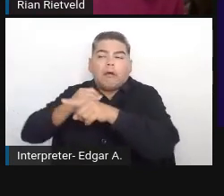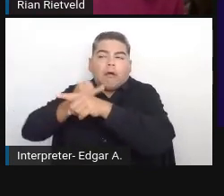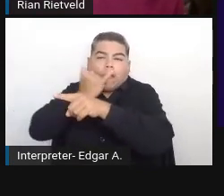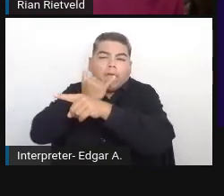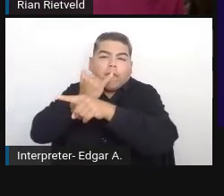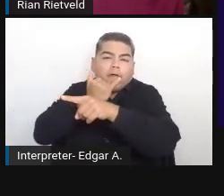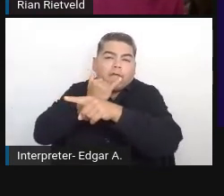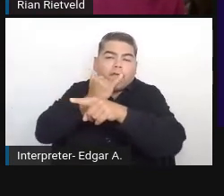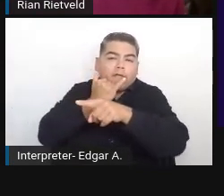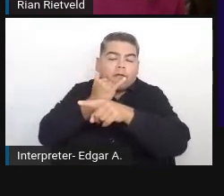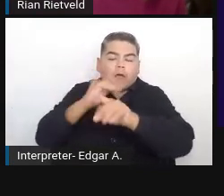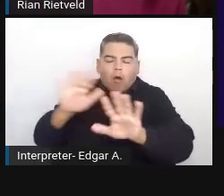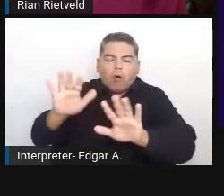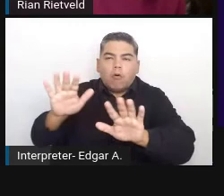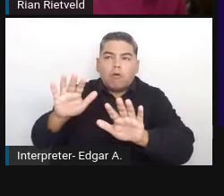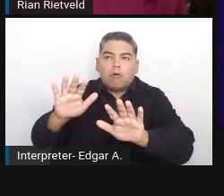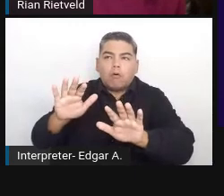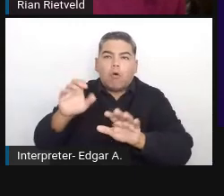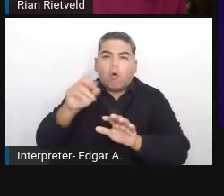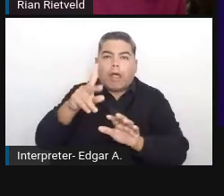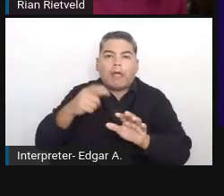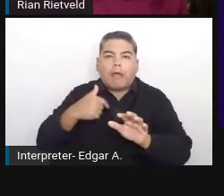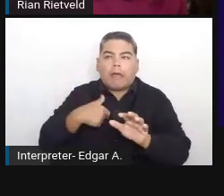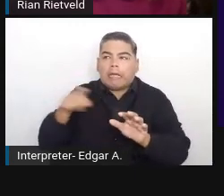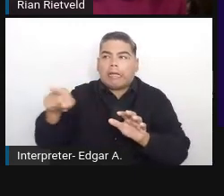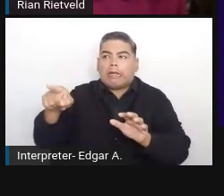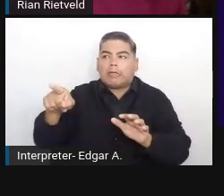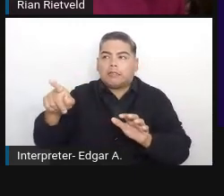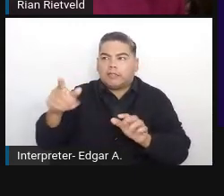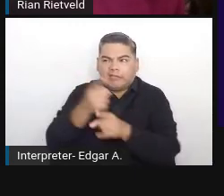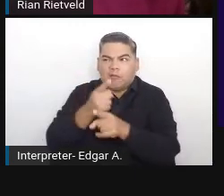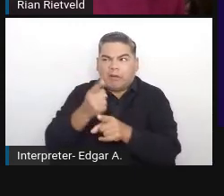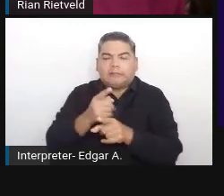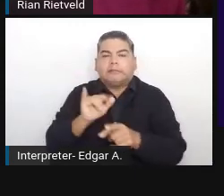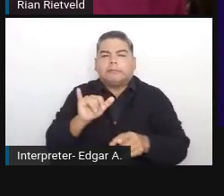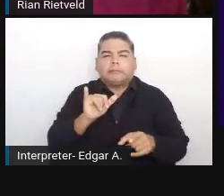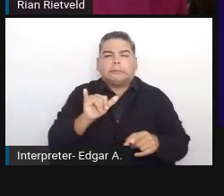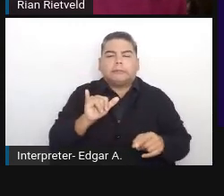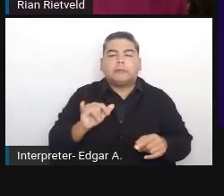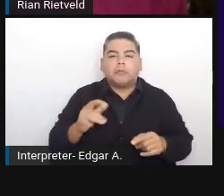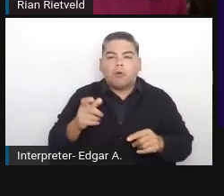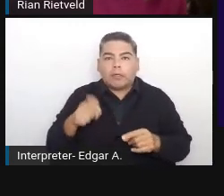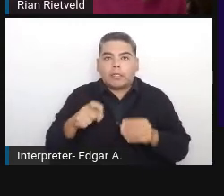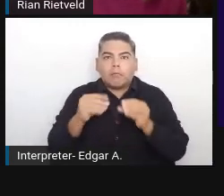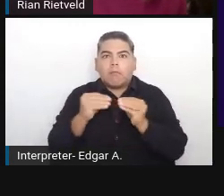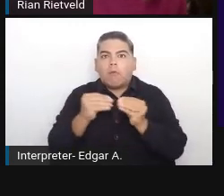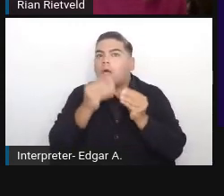"Okay, I didn't fill it out right," or, "I need some extra information to fill out."